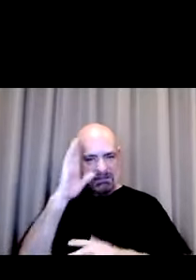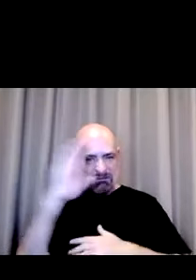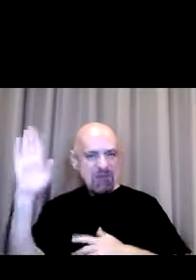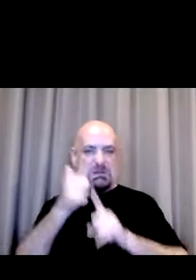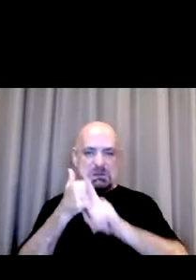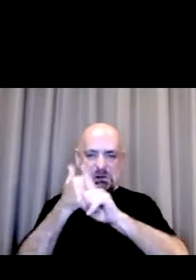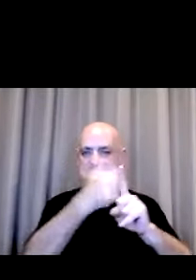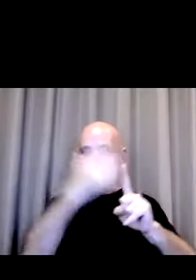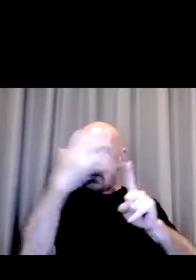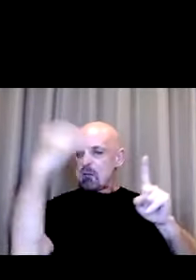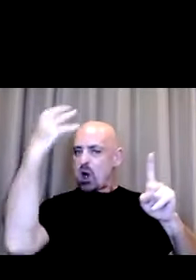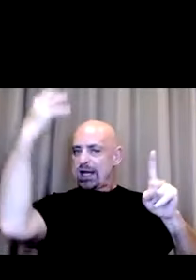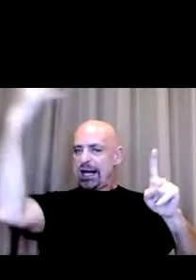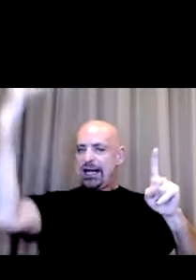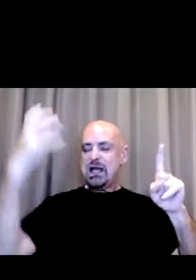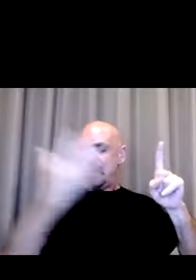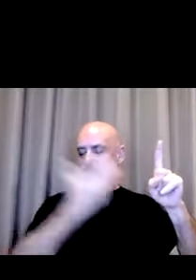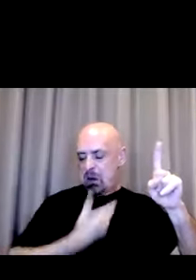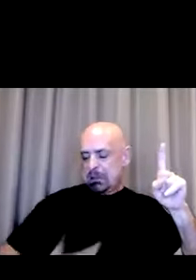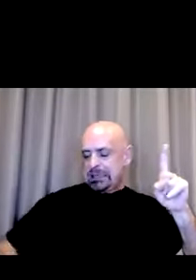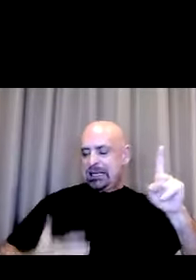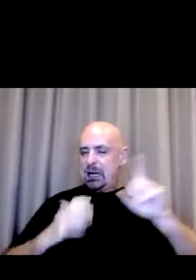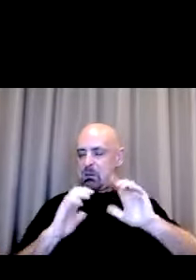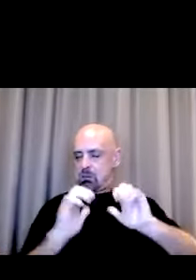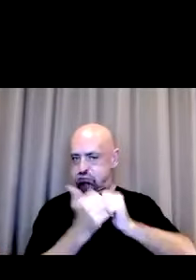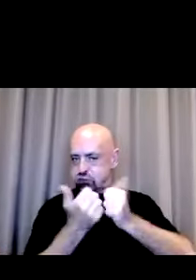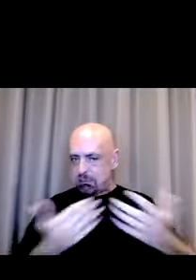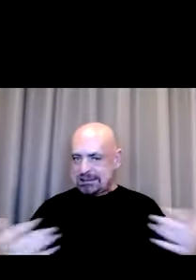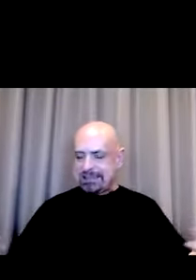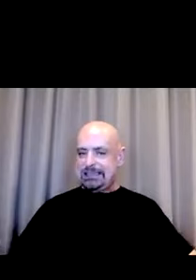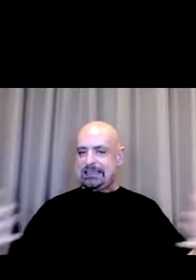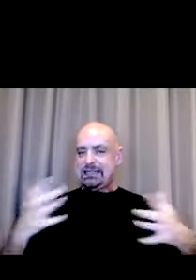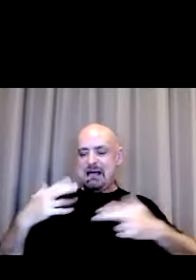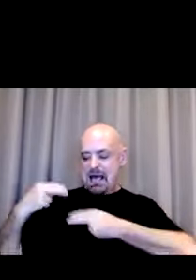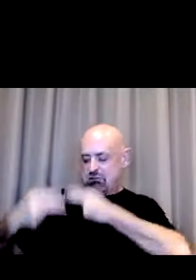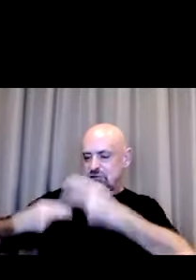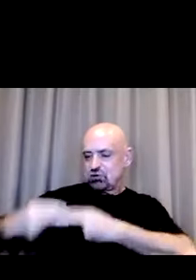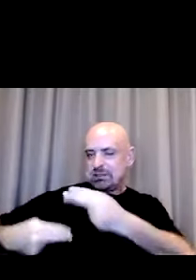Edmund Burke supported the American Revolution but not the French.